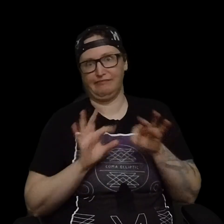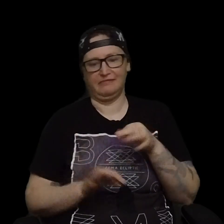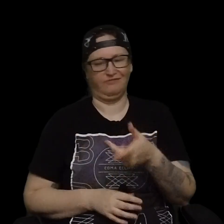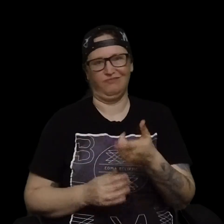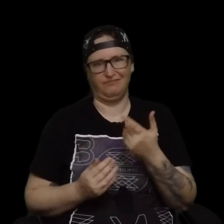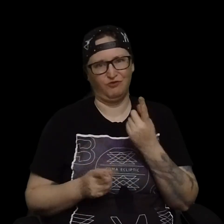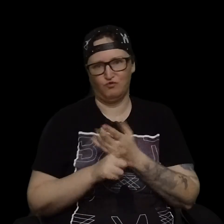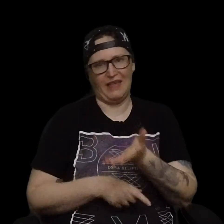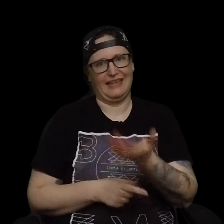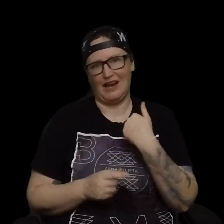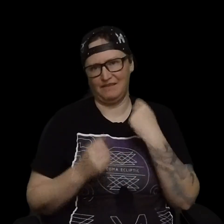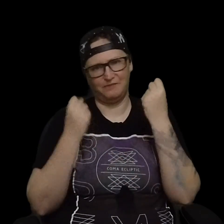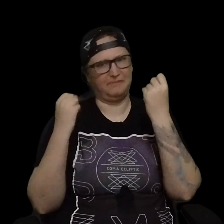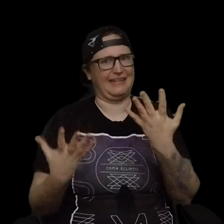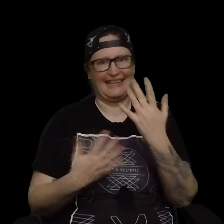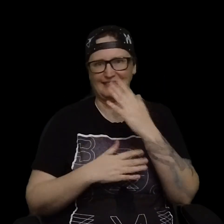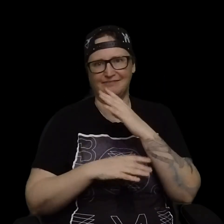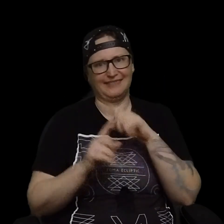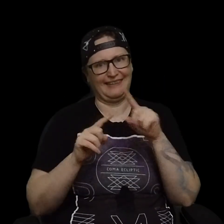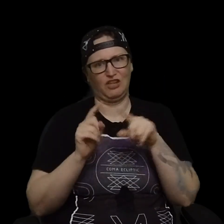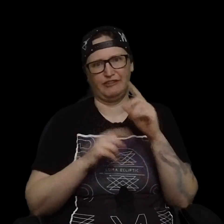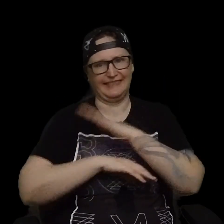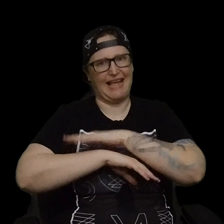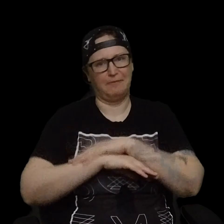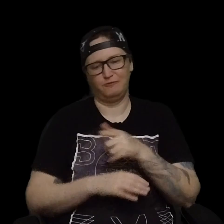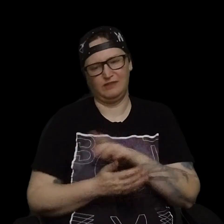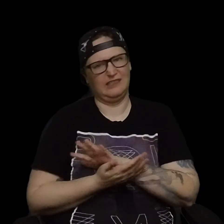you know if you need to kind of find something you have everything right there lots of different